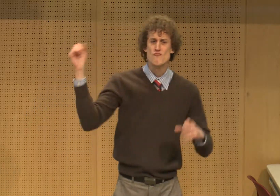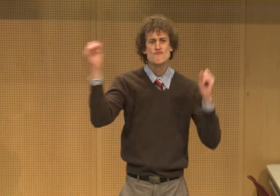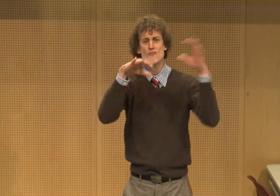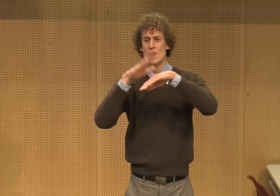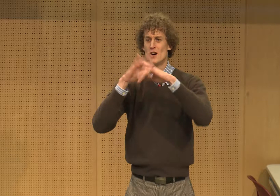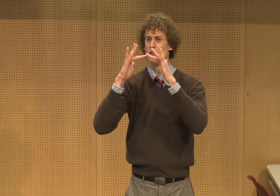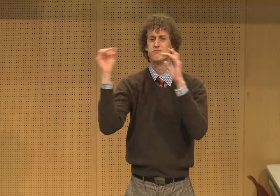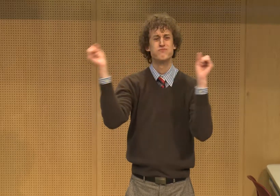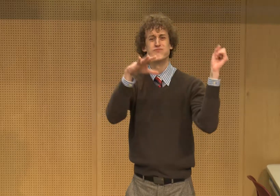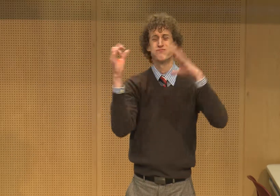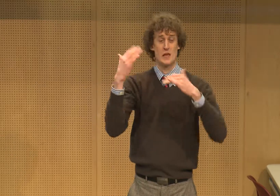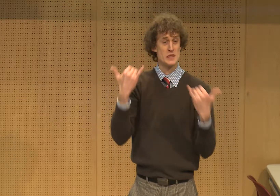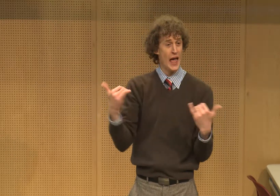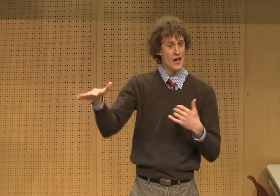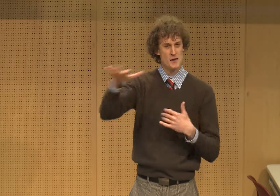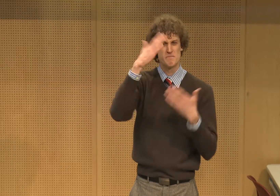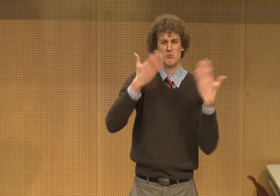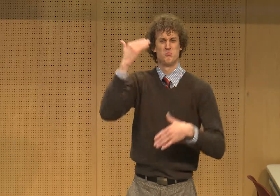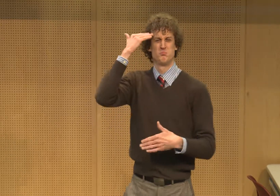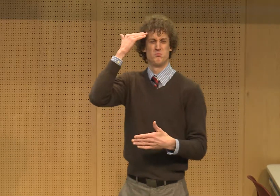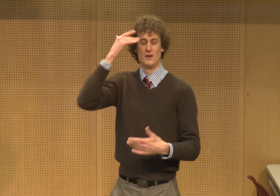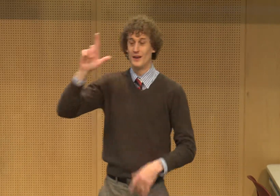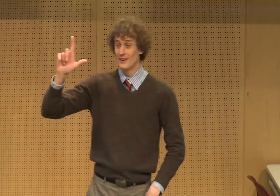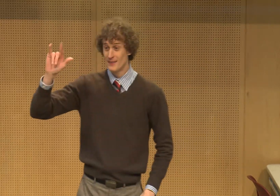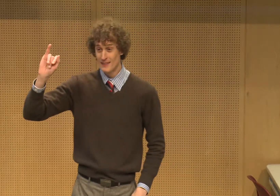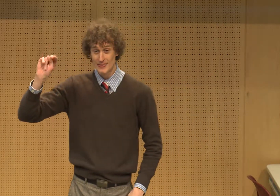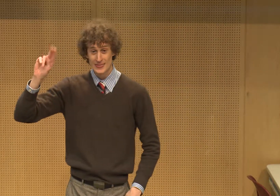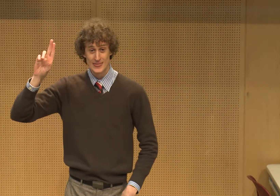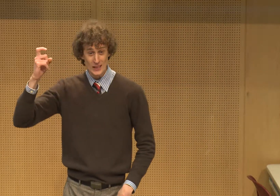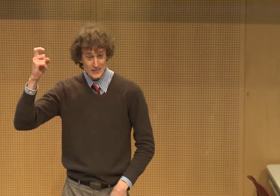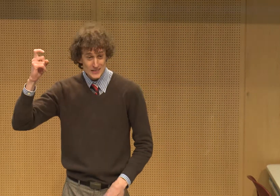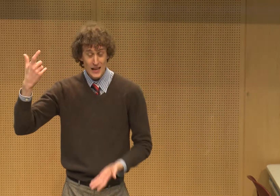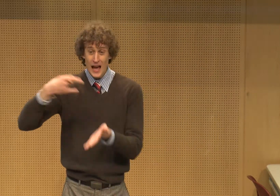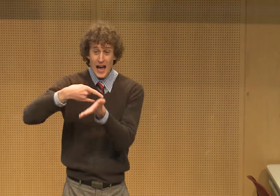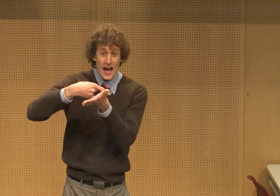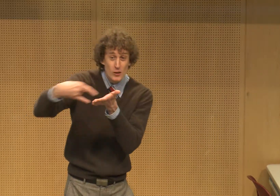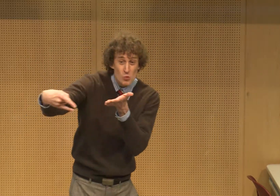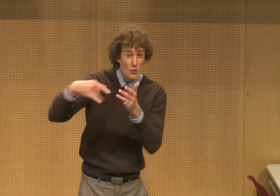That means that people just write code and throw it all together in one location.